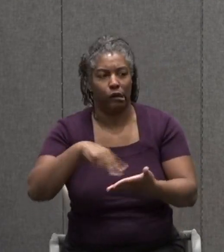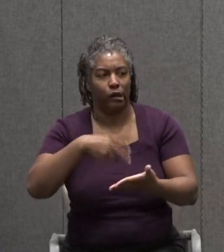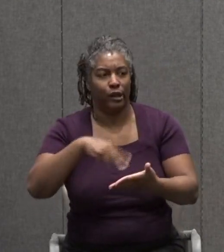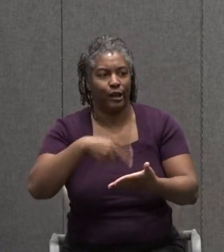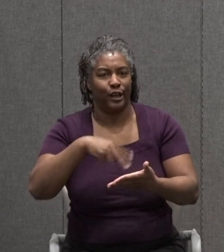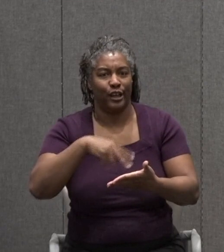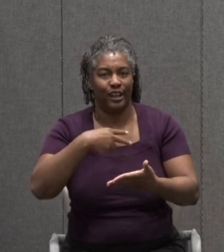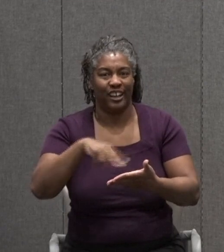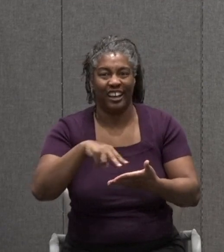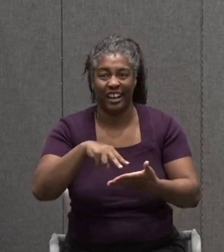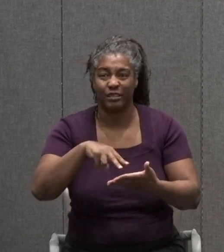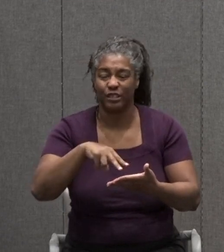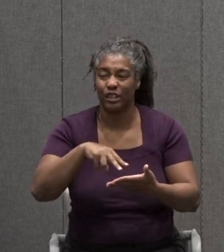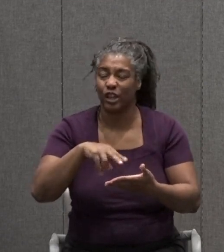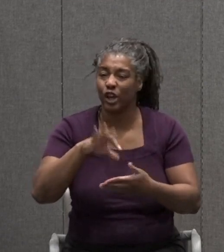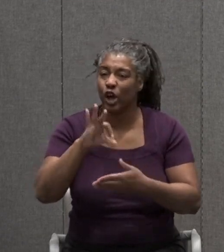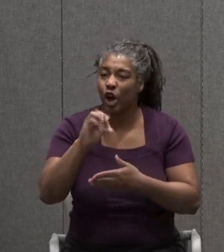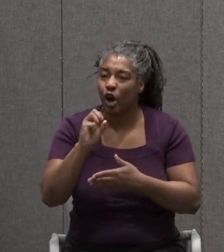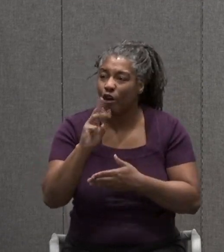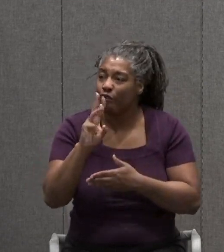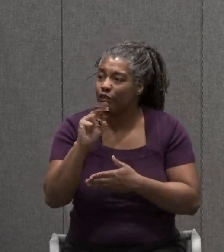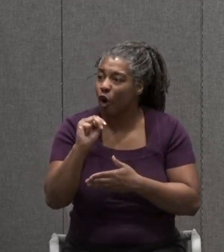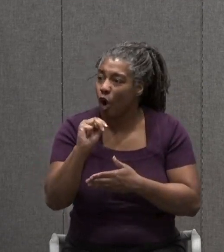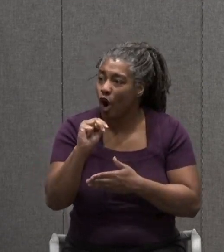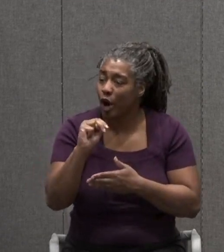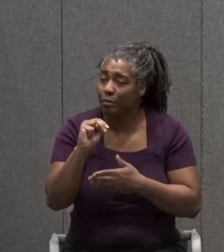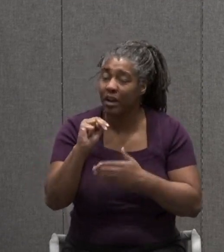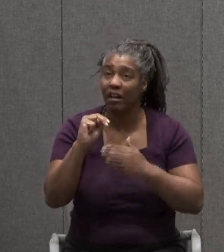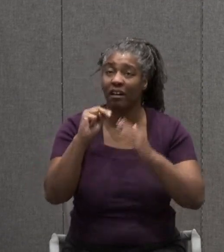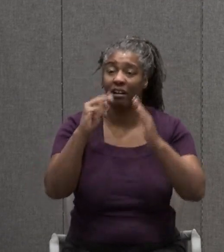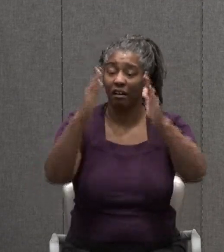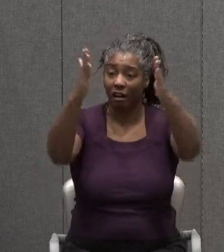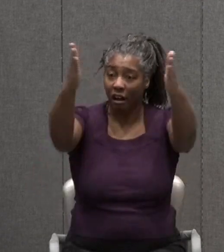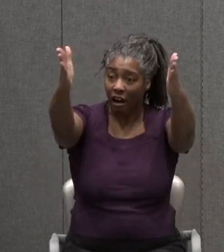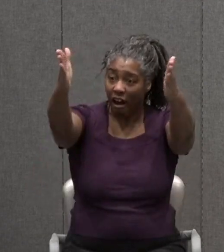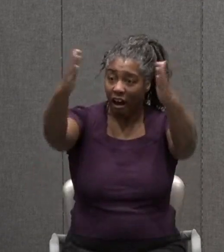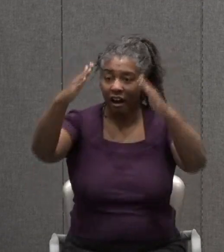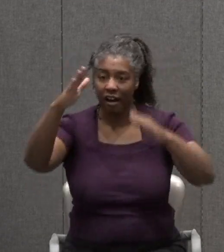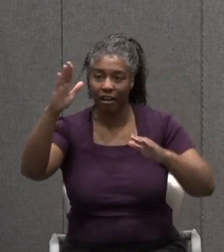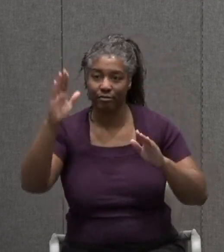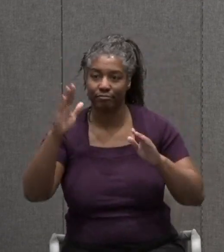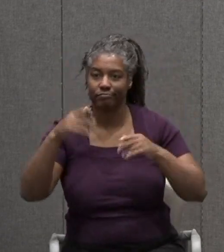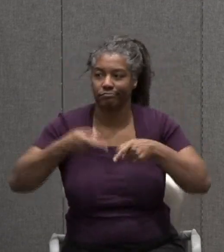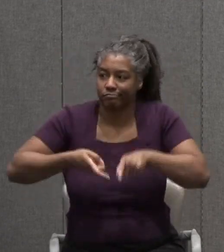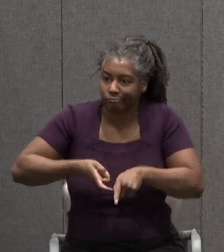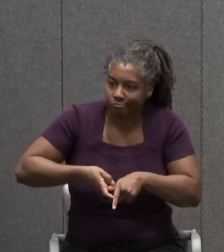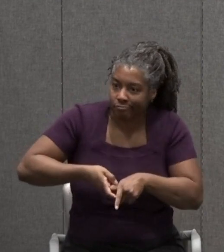together and all those great forms. I'm just so impressed. I think it's time for some games, don't you?